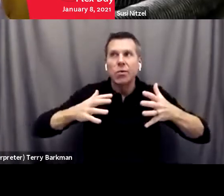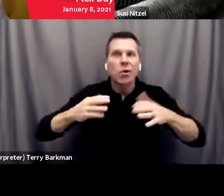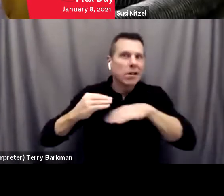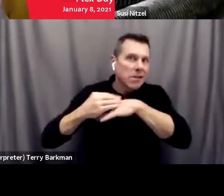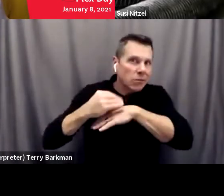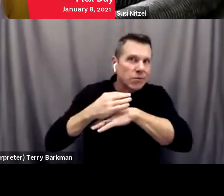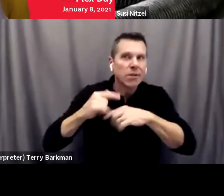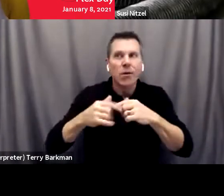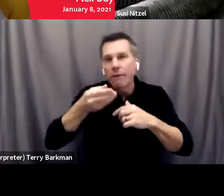sense.